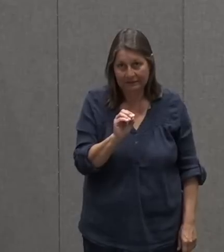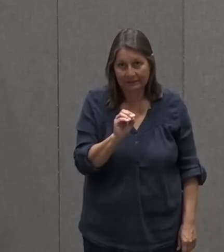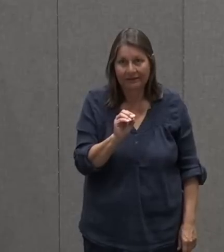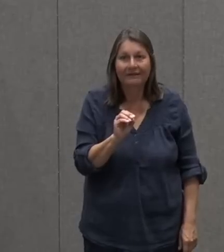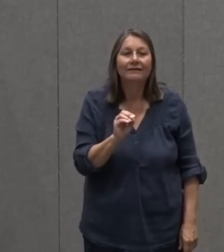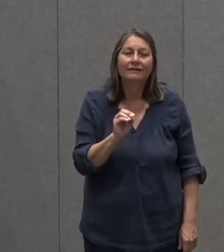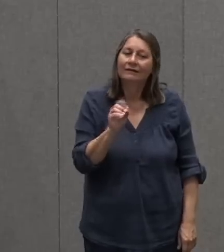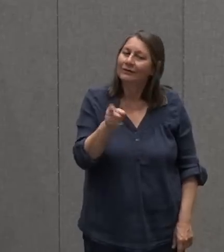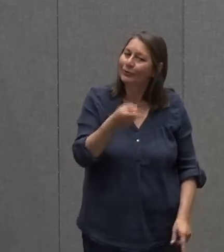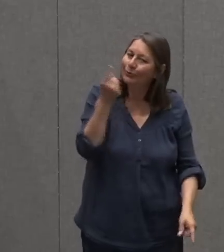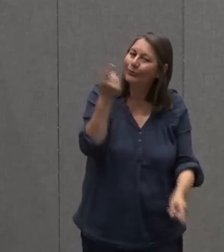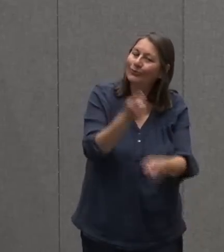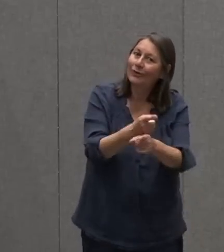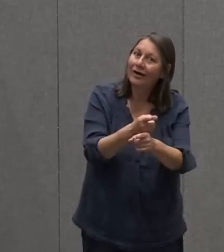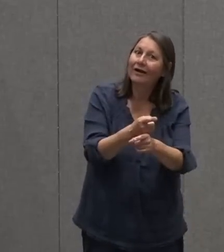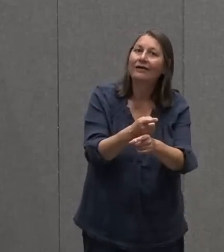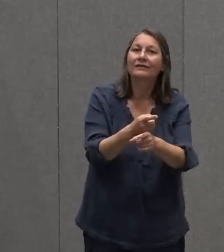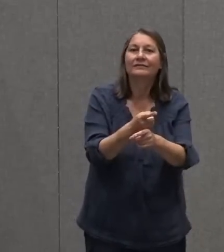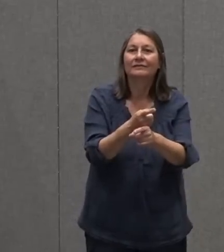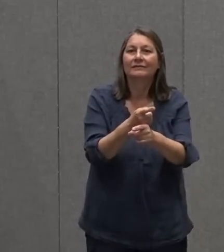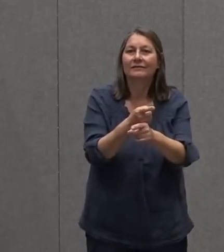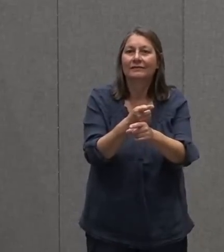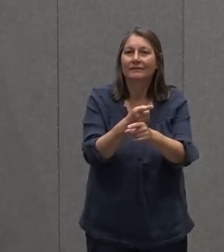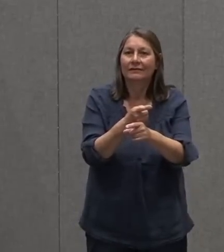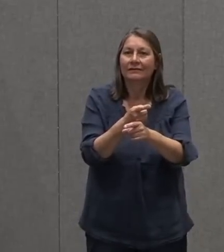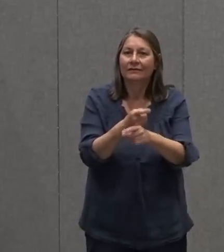You're right, it's gonna be 36.